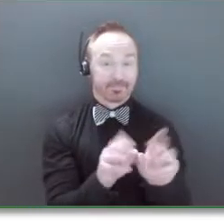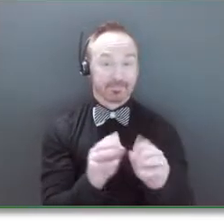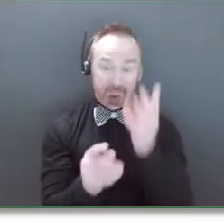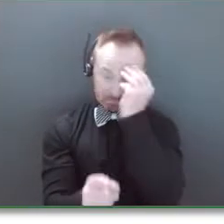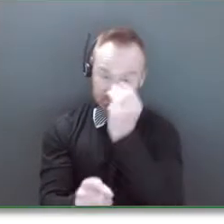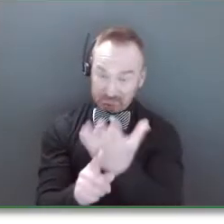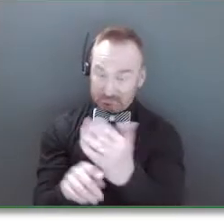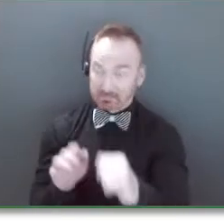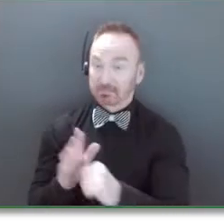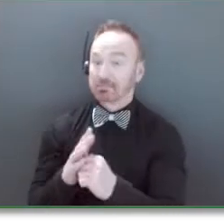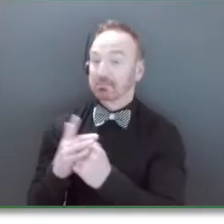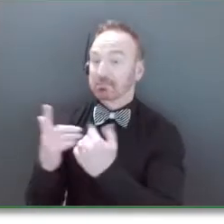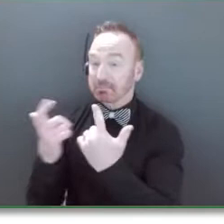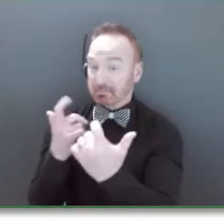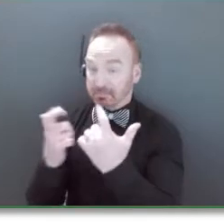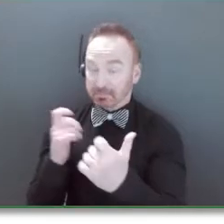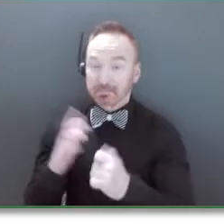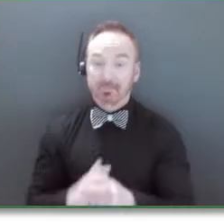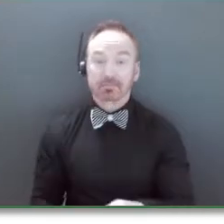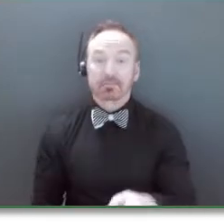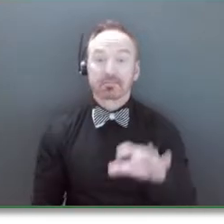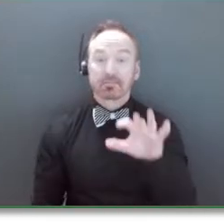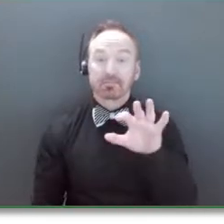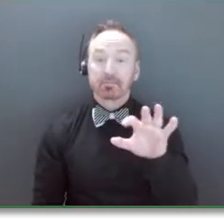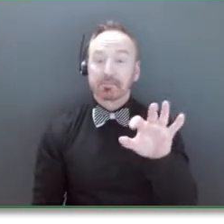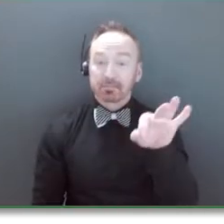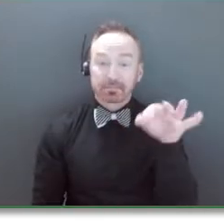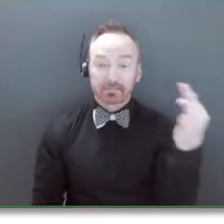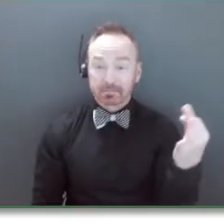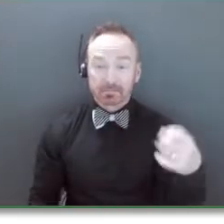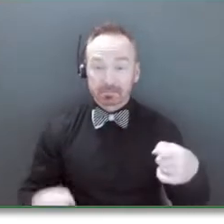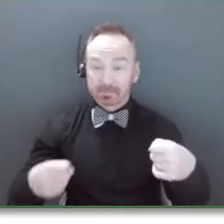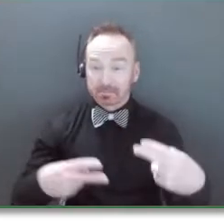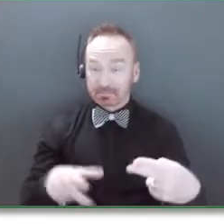French captions can be found in the chat. Our first speaker this hour is David